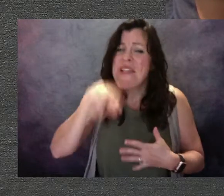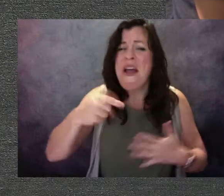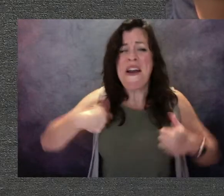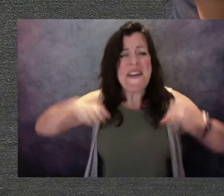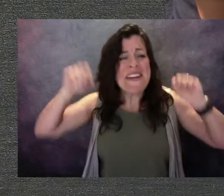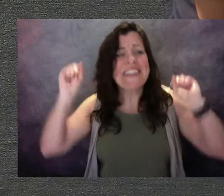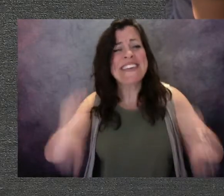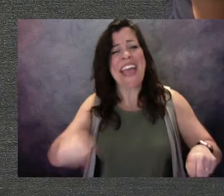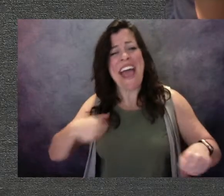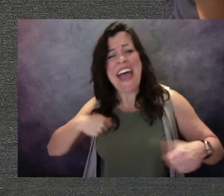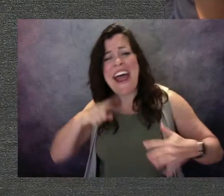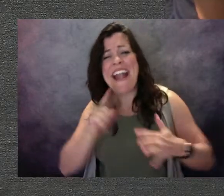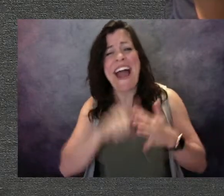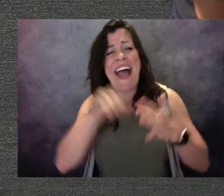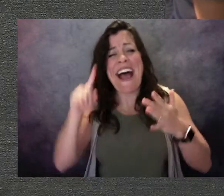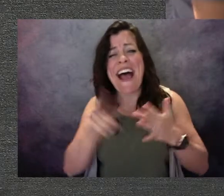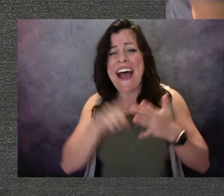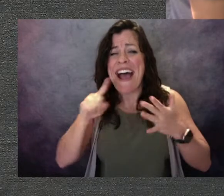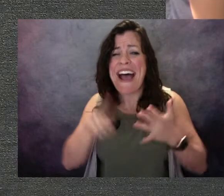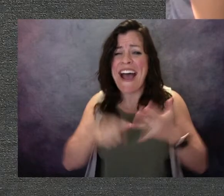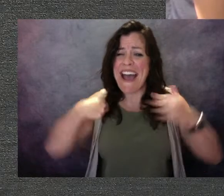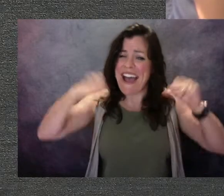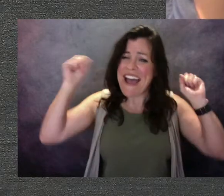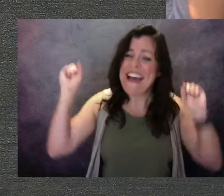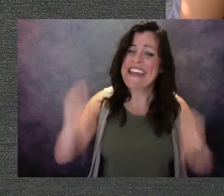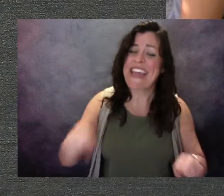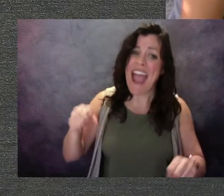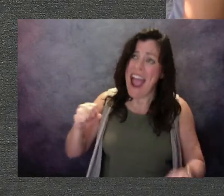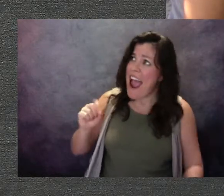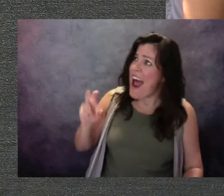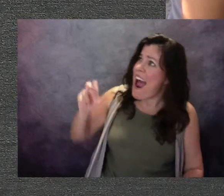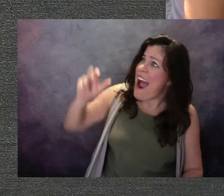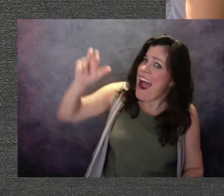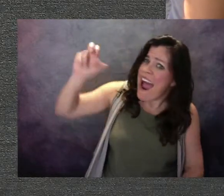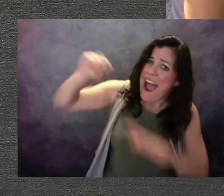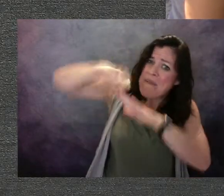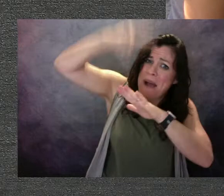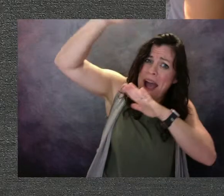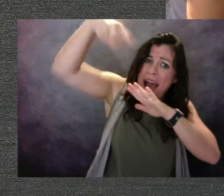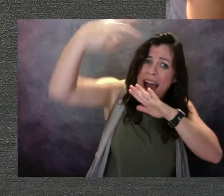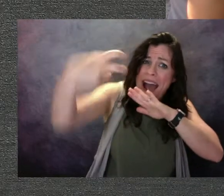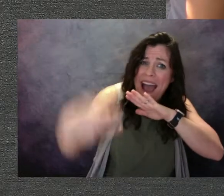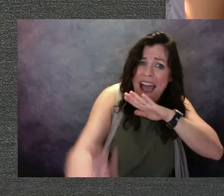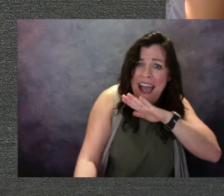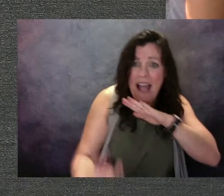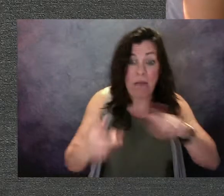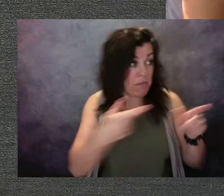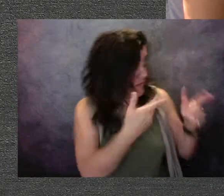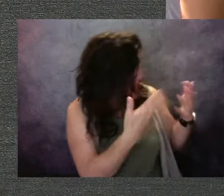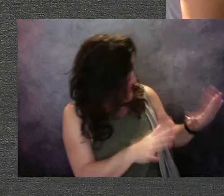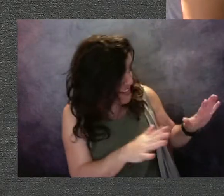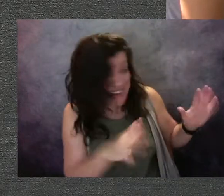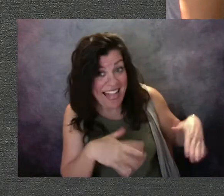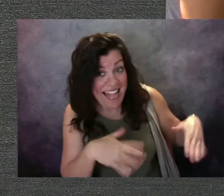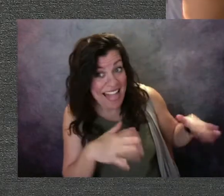like even jump off the high dive. Have you ever done that my swimmer? Nope. One day, right? Maybe.